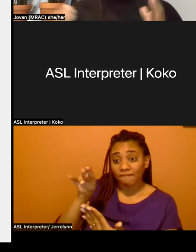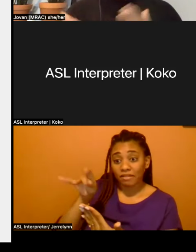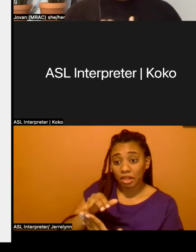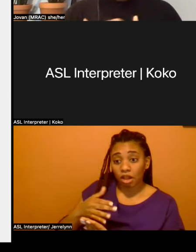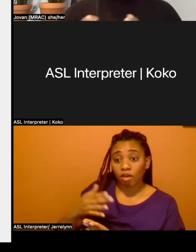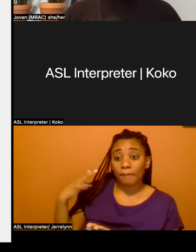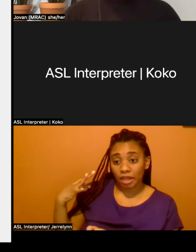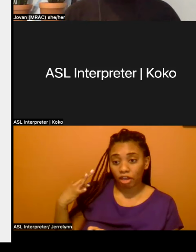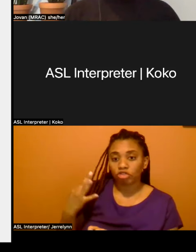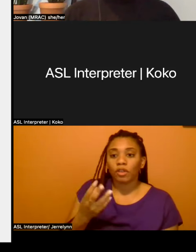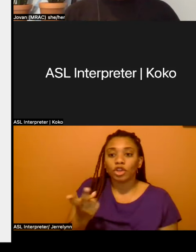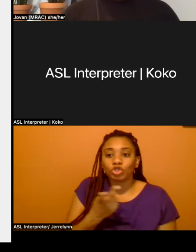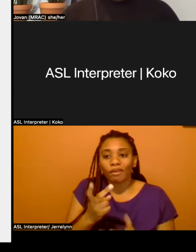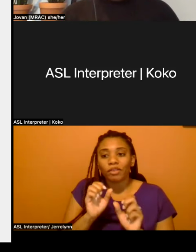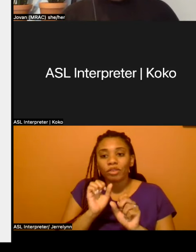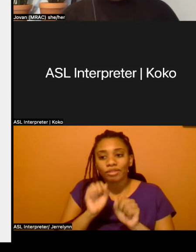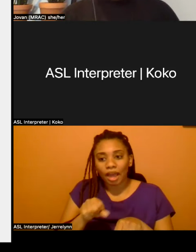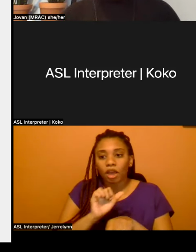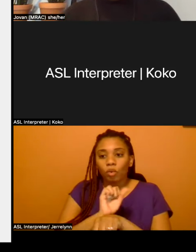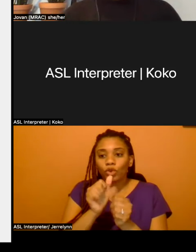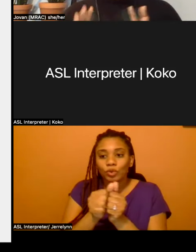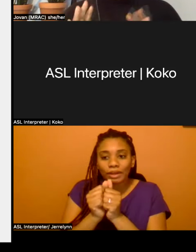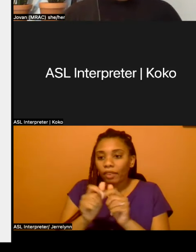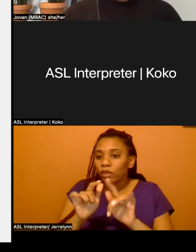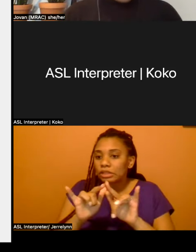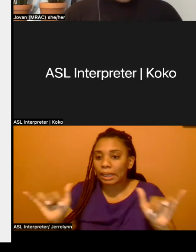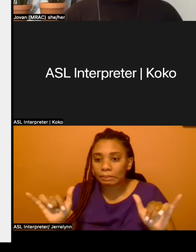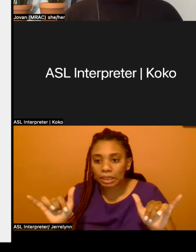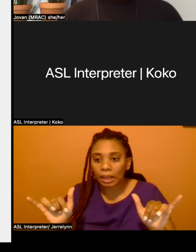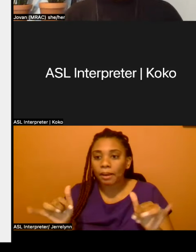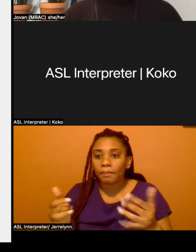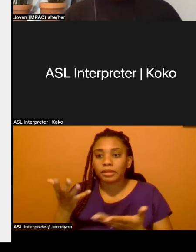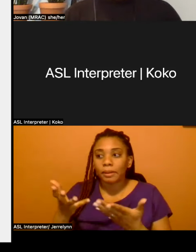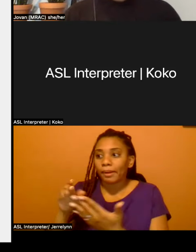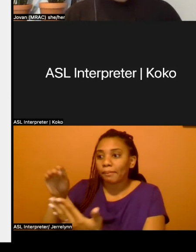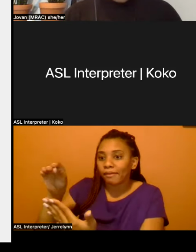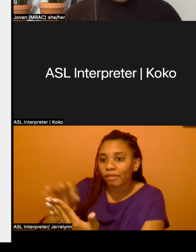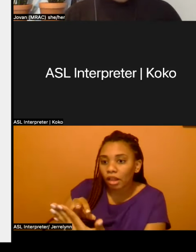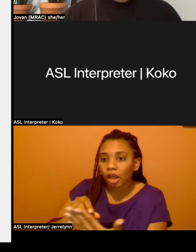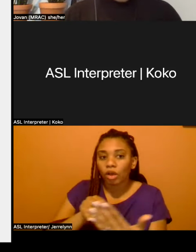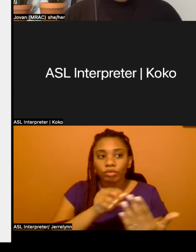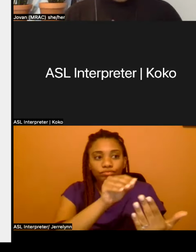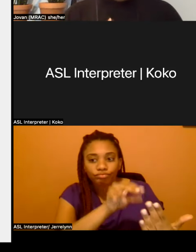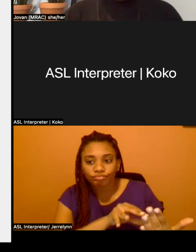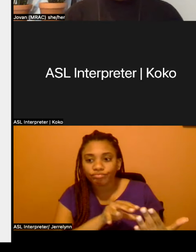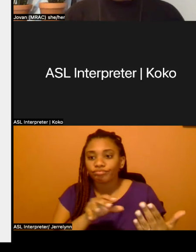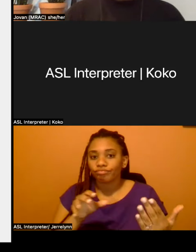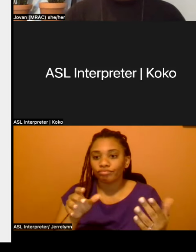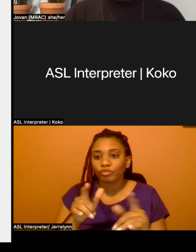And then both of you can be working on it at the same time. So maybe you'll fill out your address or upload work samples, et cetera, okay?